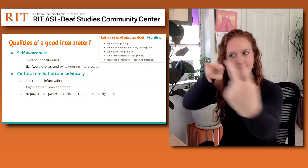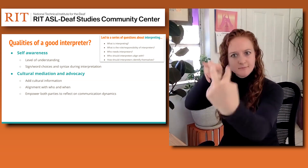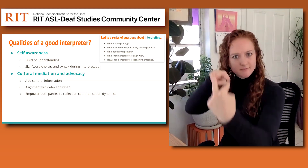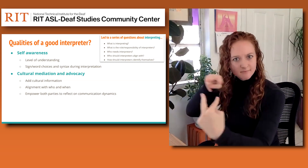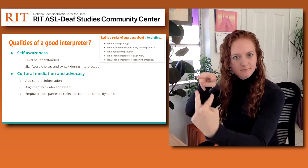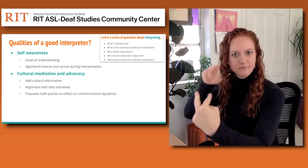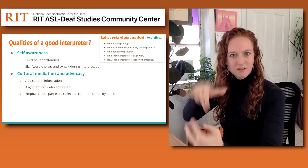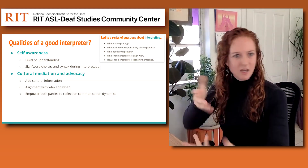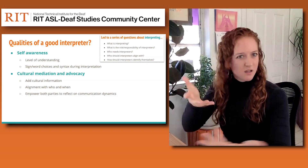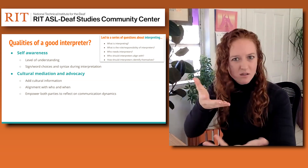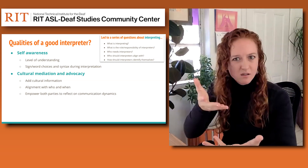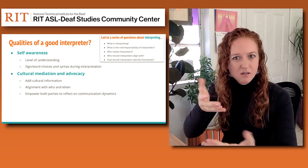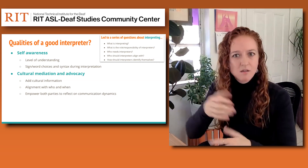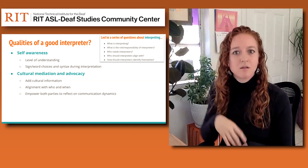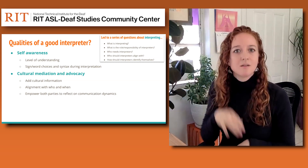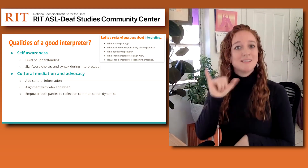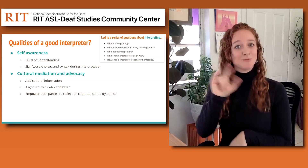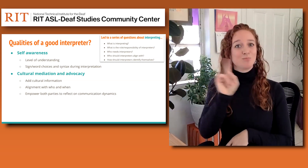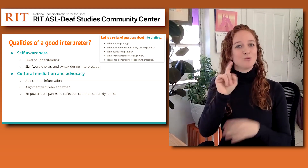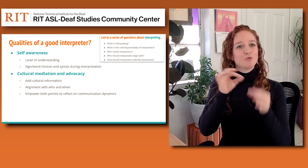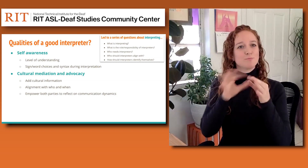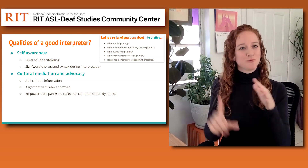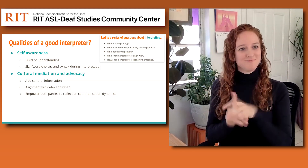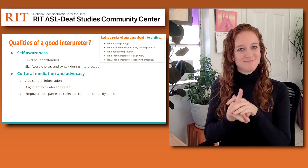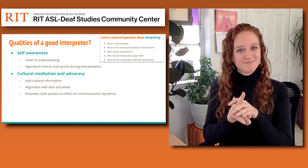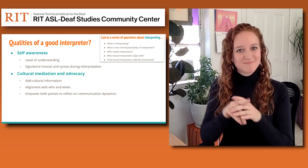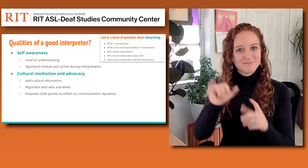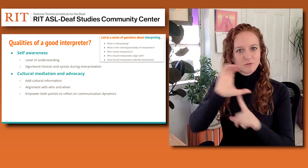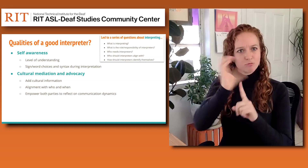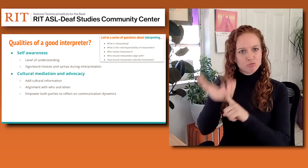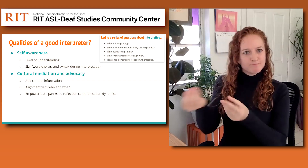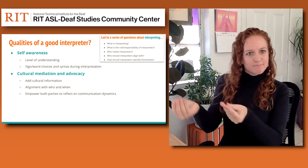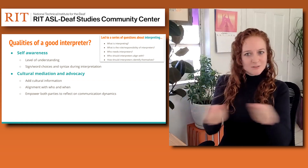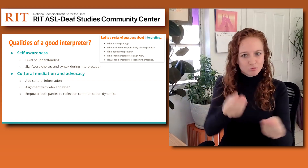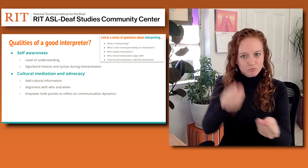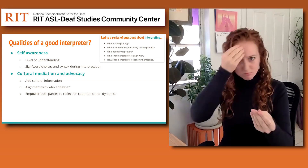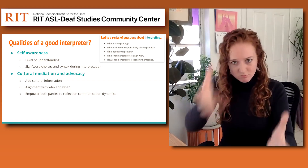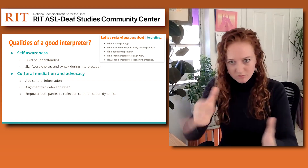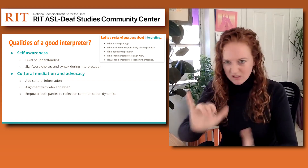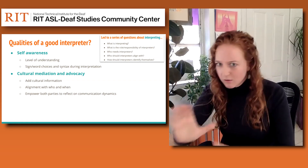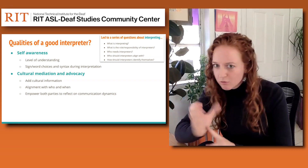because they're not realizing that they're still speaking. So interpreters are really critical